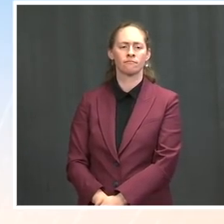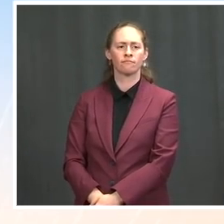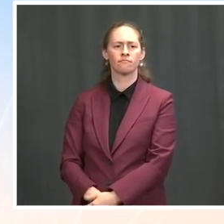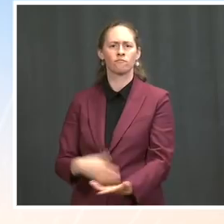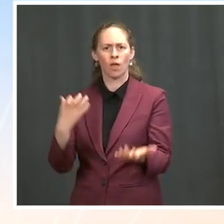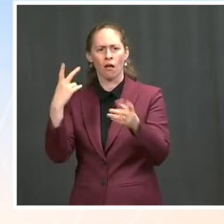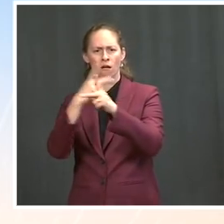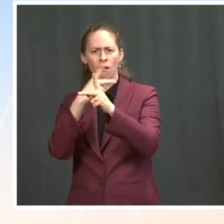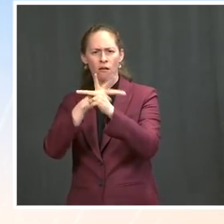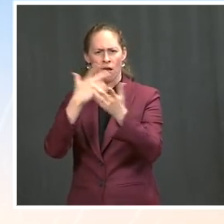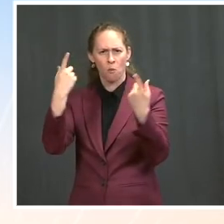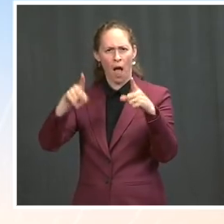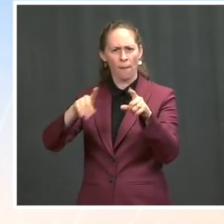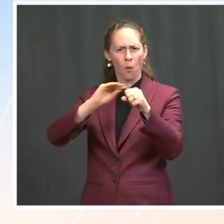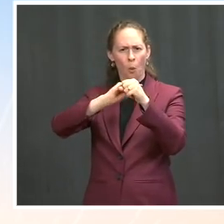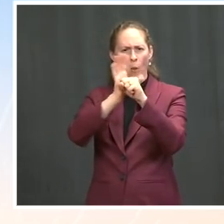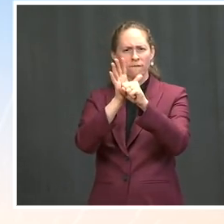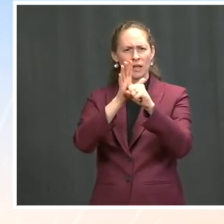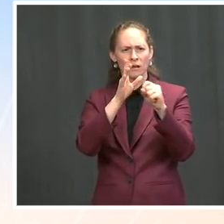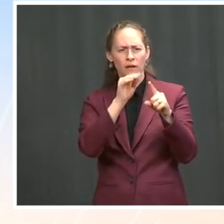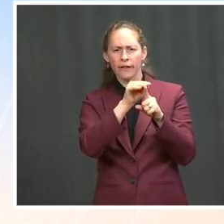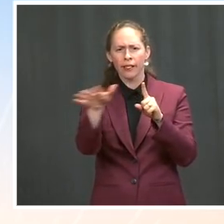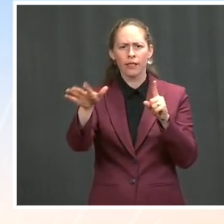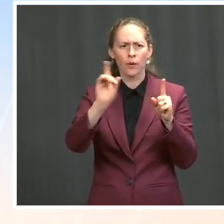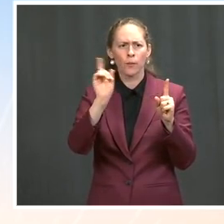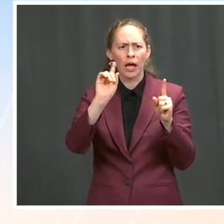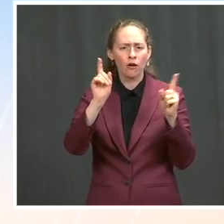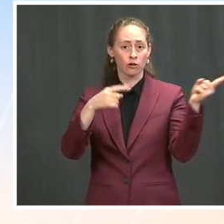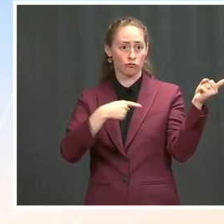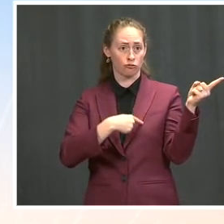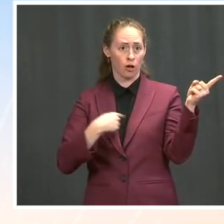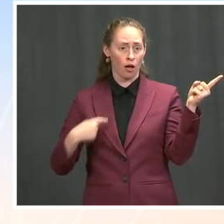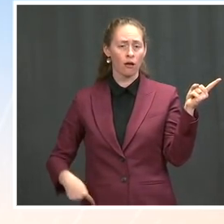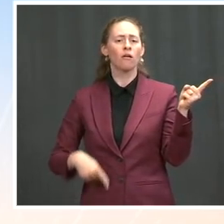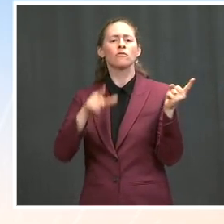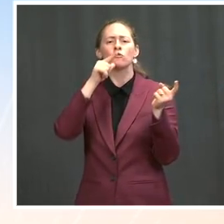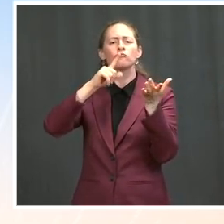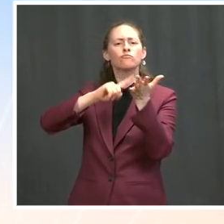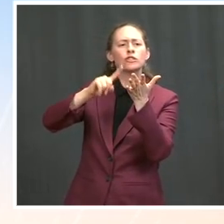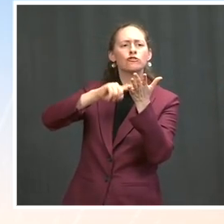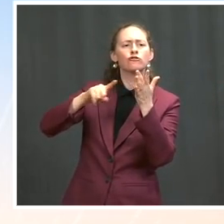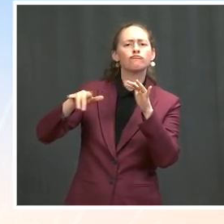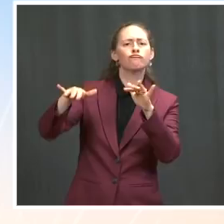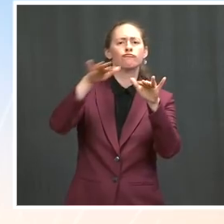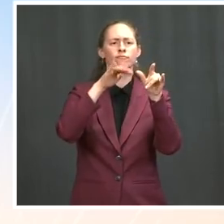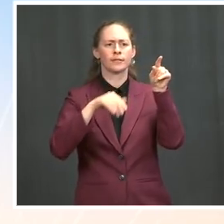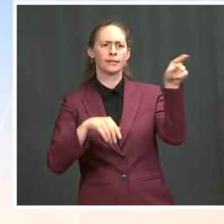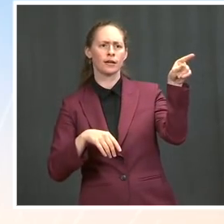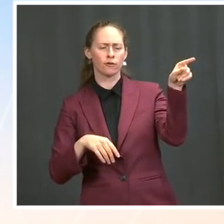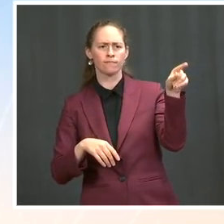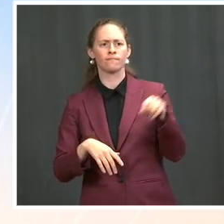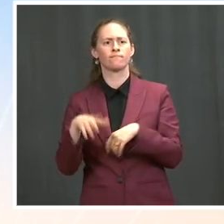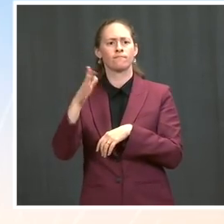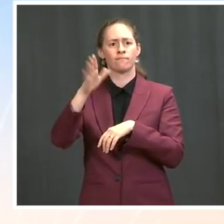that if China does not let investigators probing the COVID origins in, they're going to face isolation in the international community.